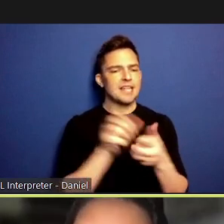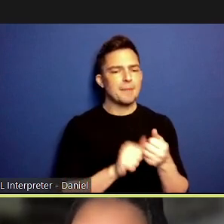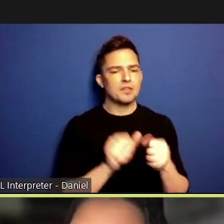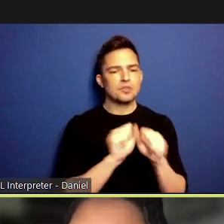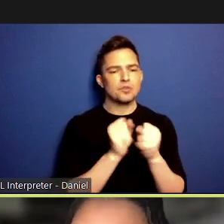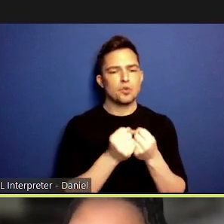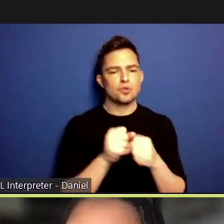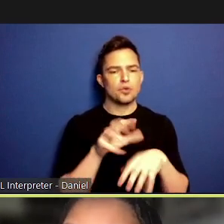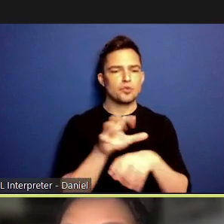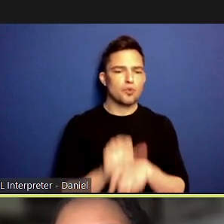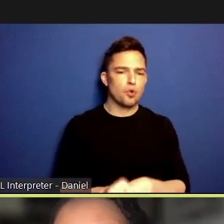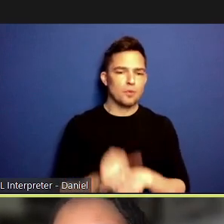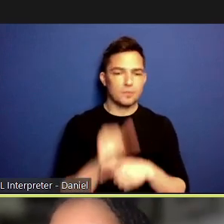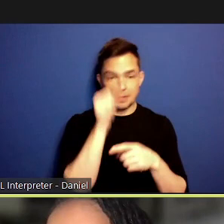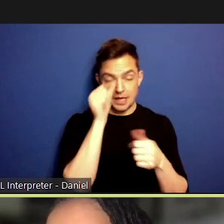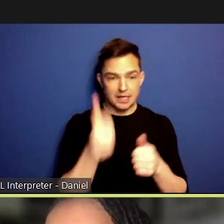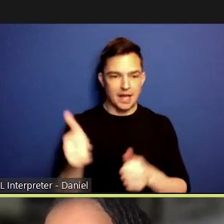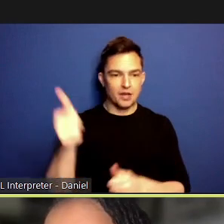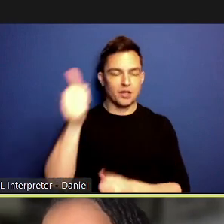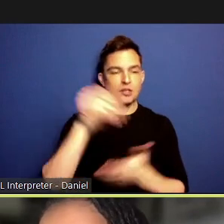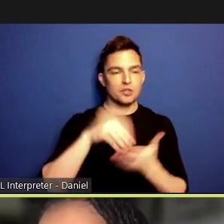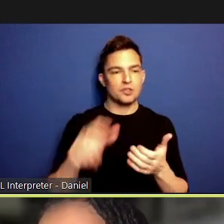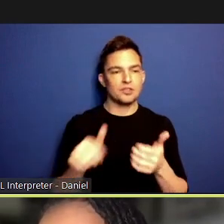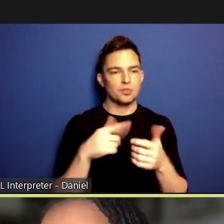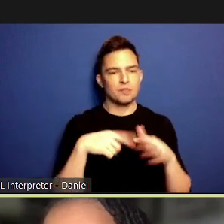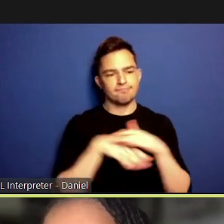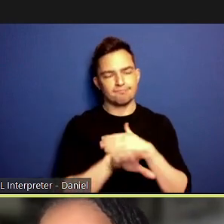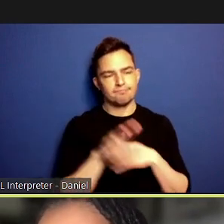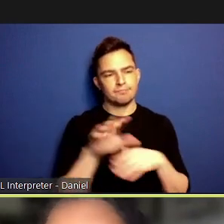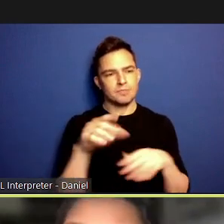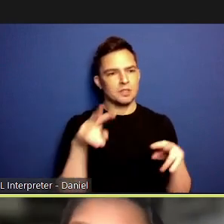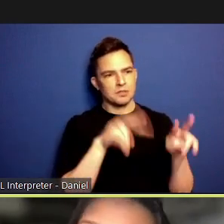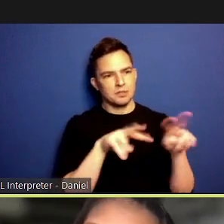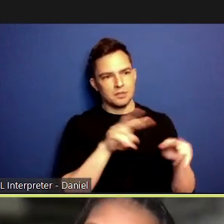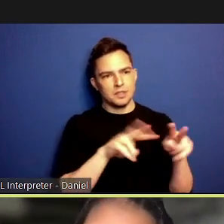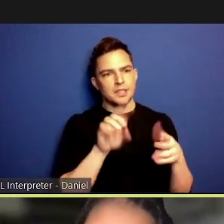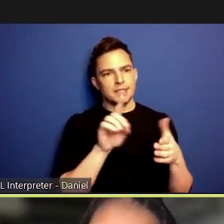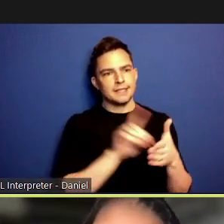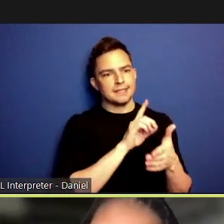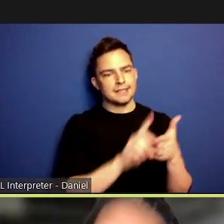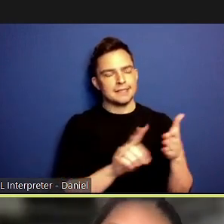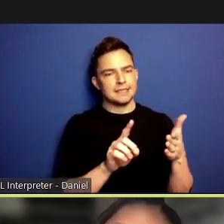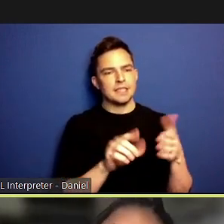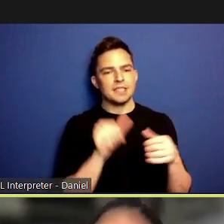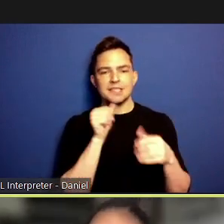will continue to be positioned within discriminatory and inequitable spaces.